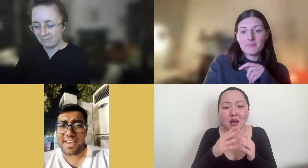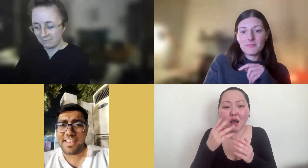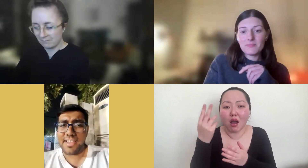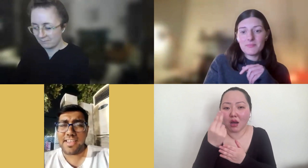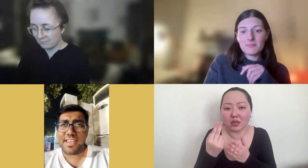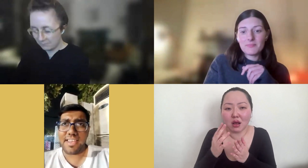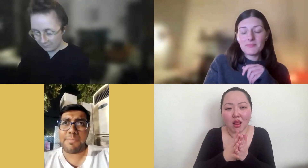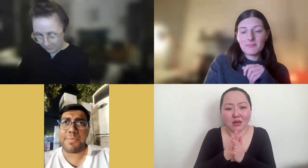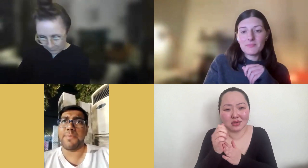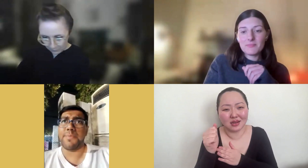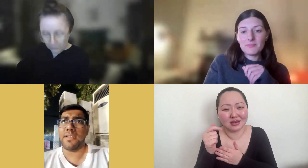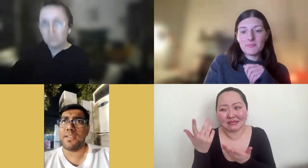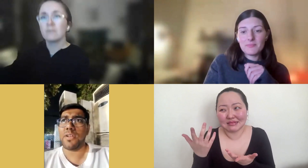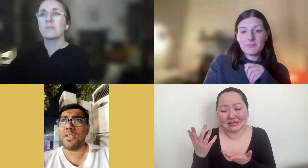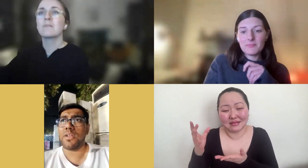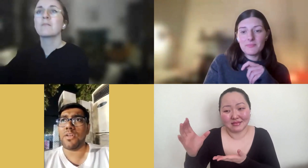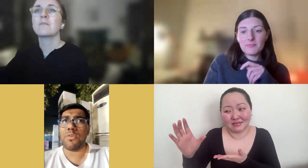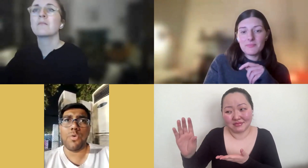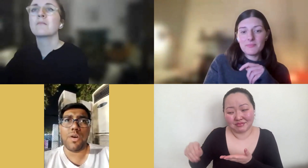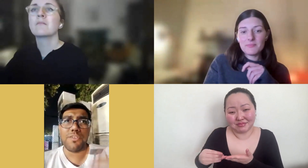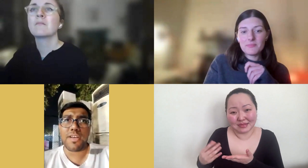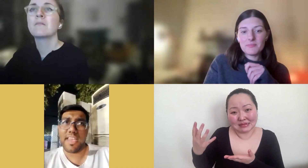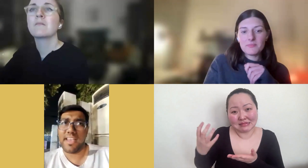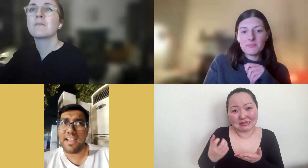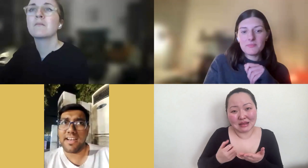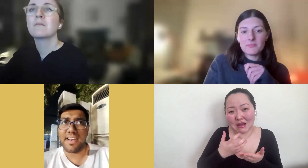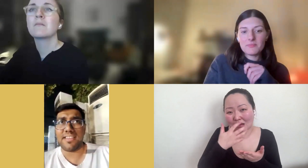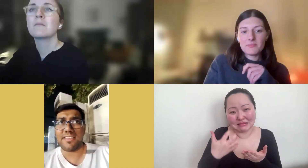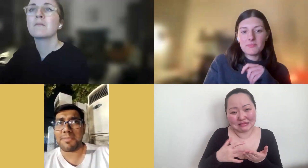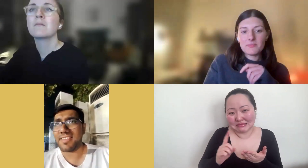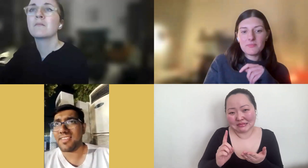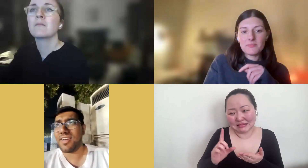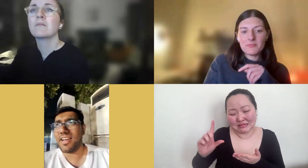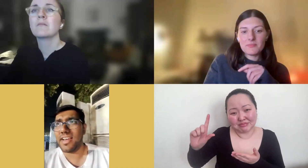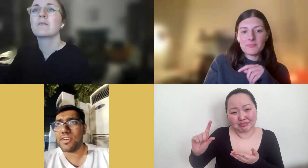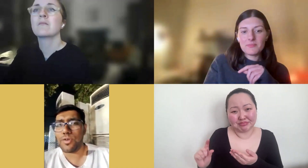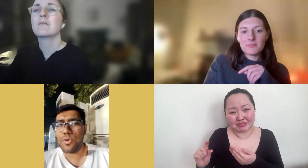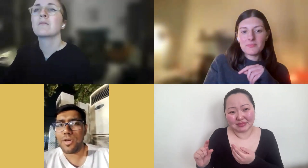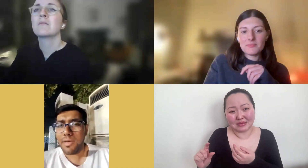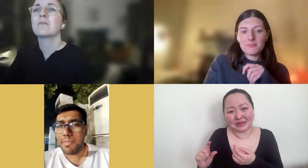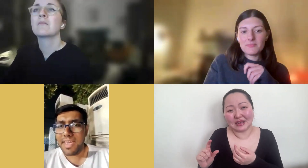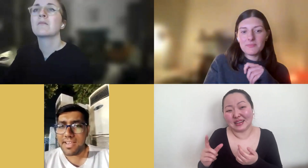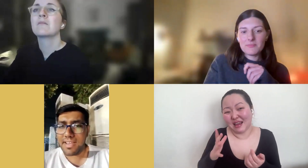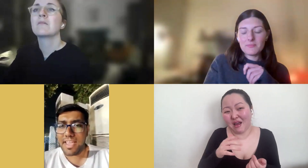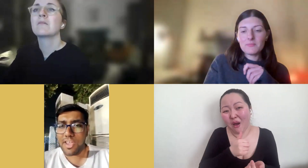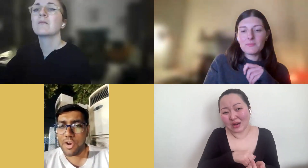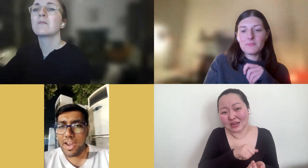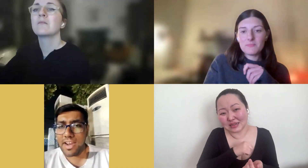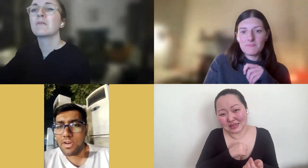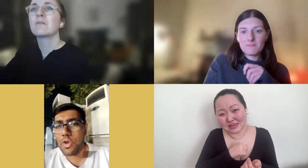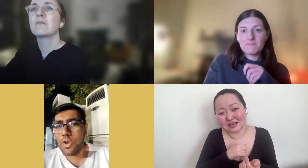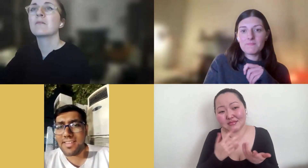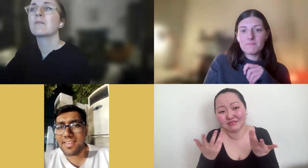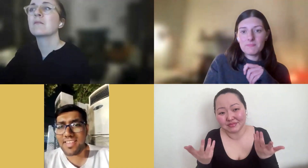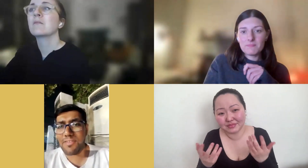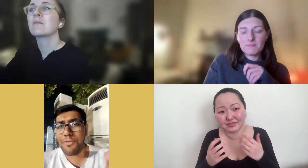fact that people who are working currently in this space are struggling to, you know, look at this as